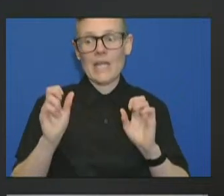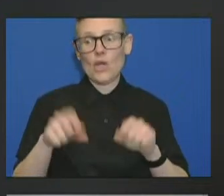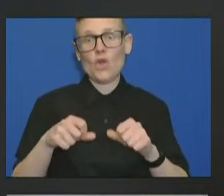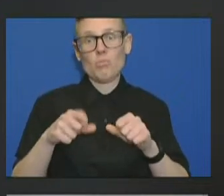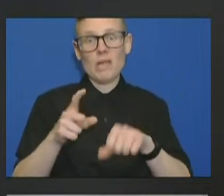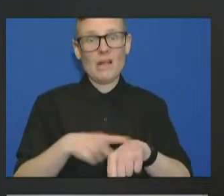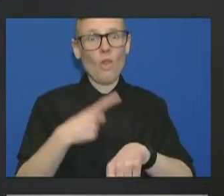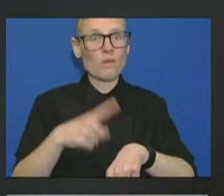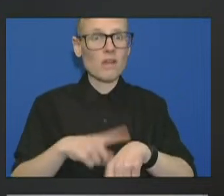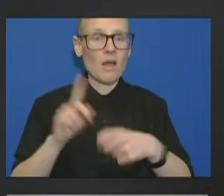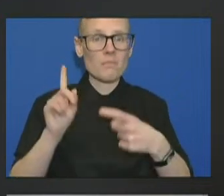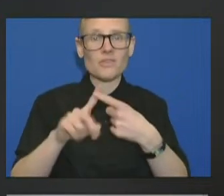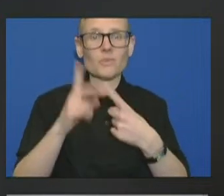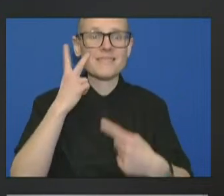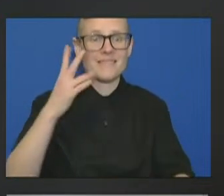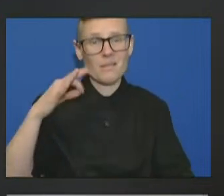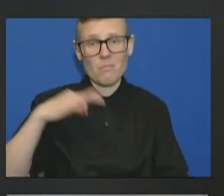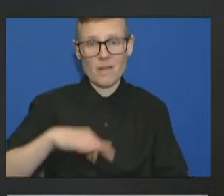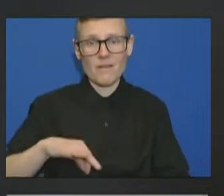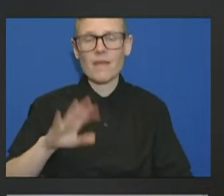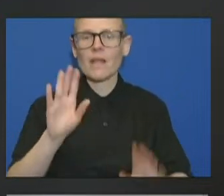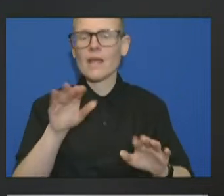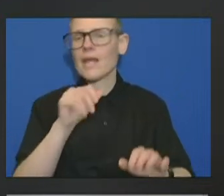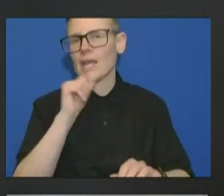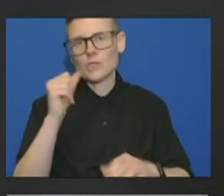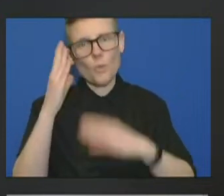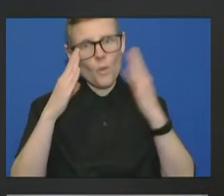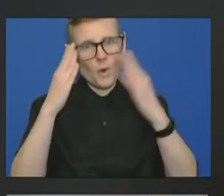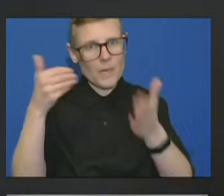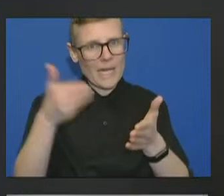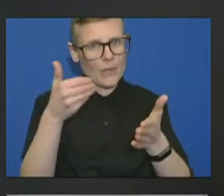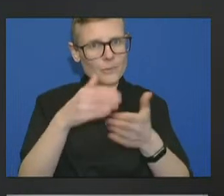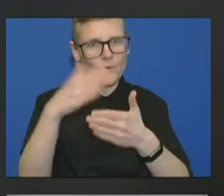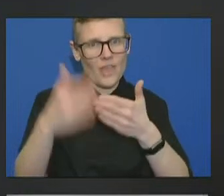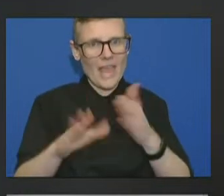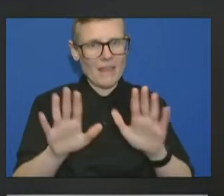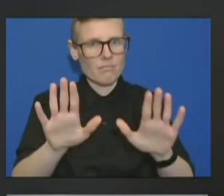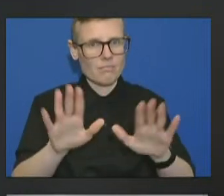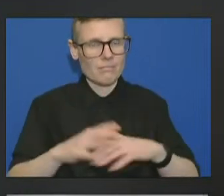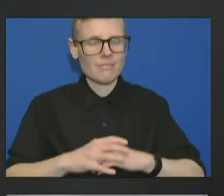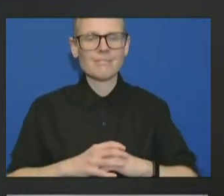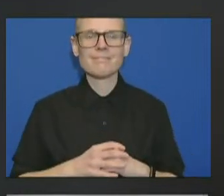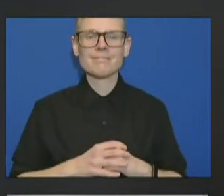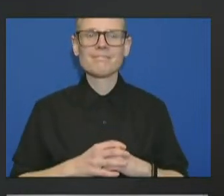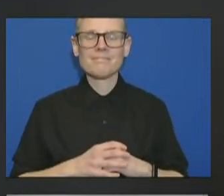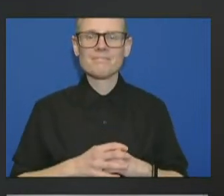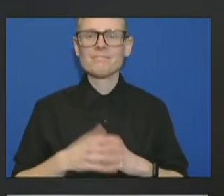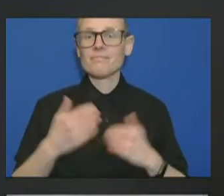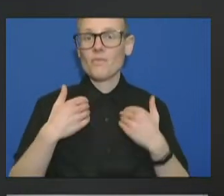of this hole. And it may even be years before we see the fruits of that, that progress. Next